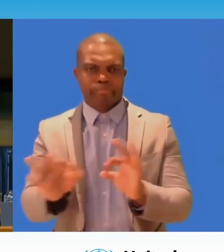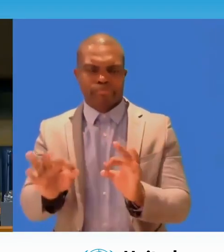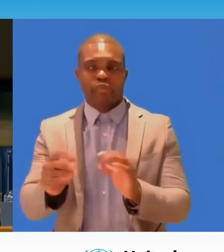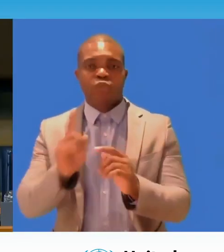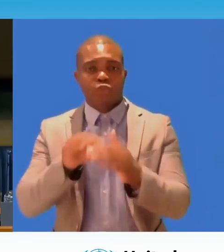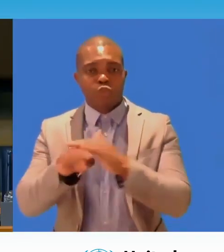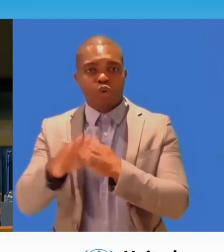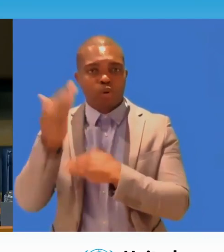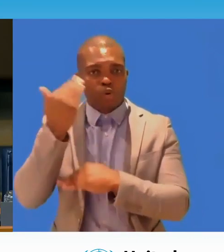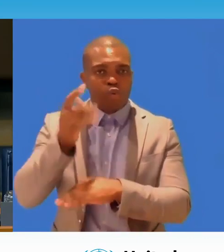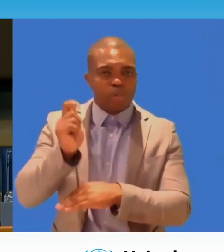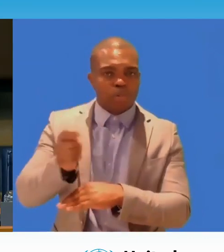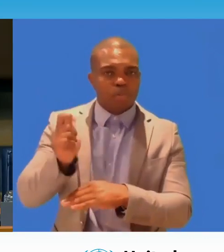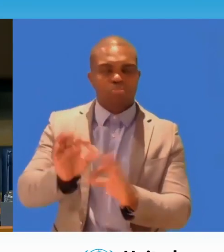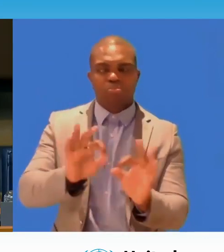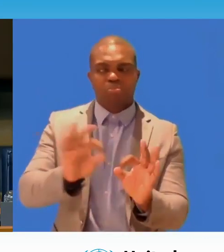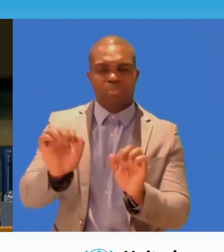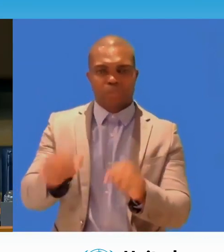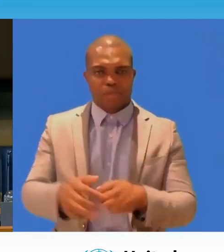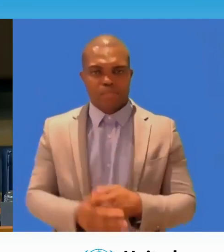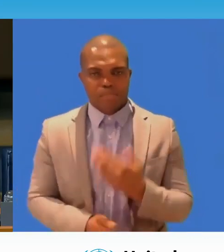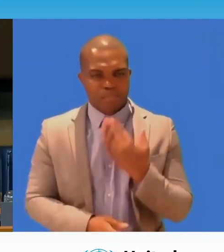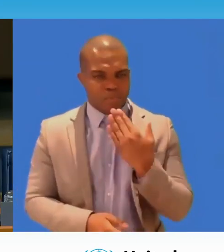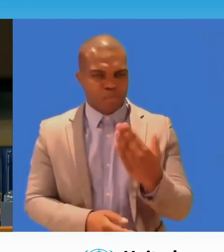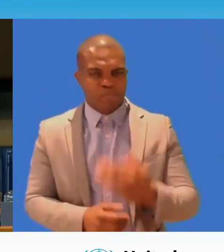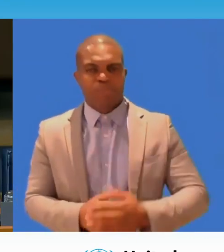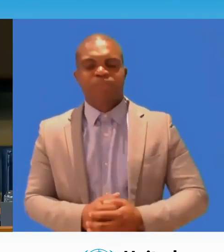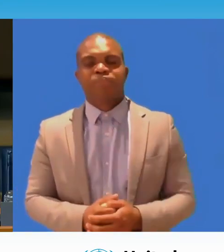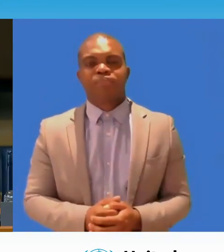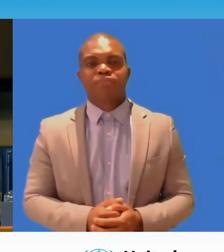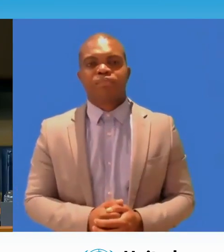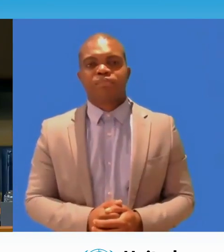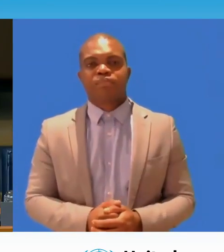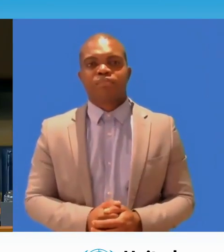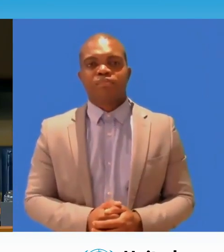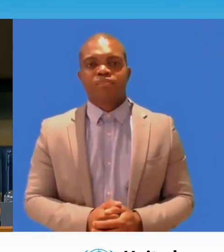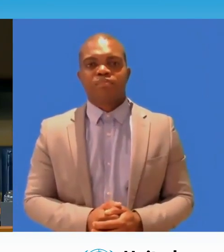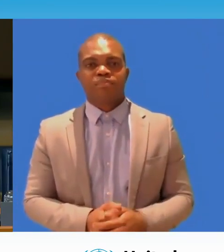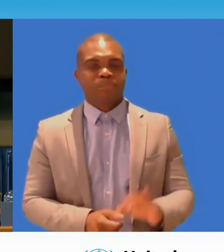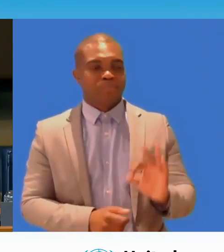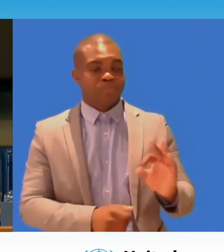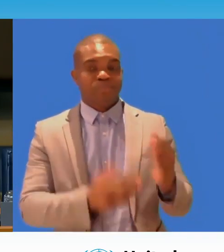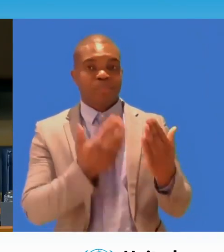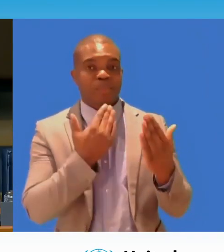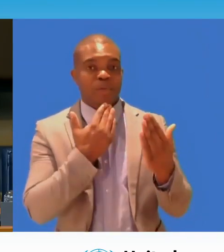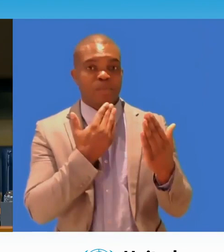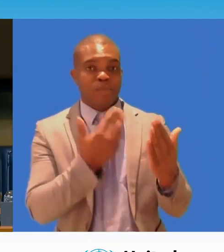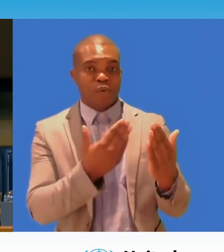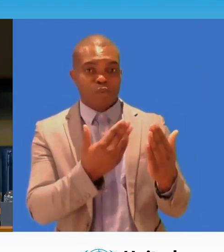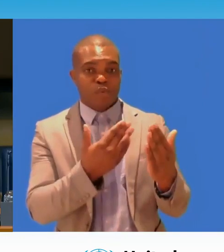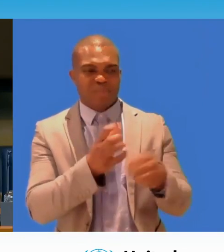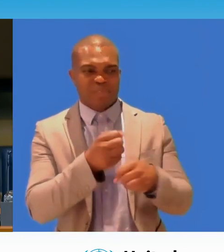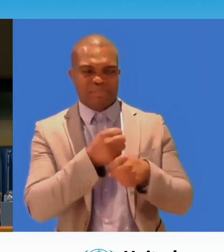I thank the representative of validity foundation and now I give the floor to the distinguished representative of